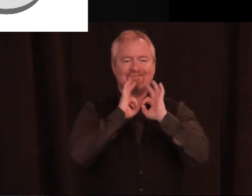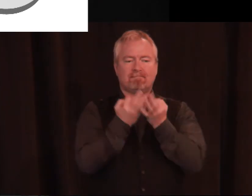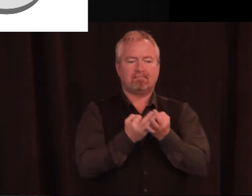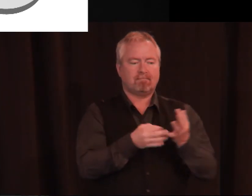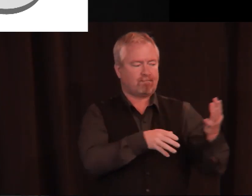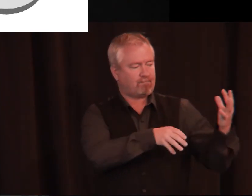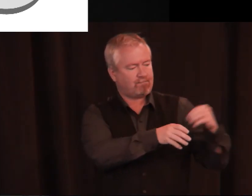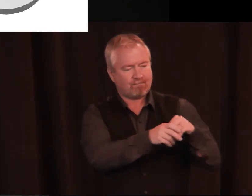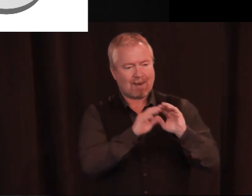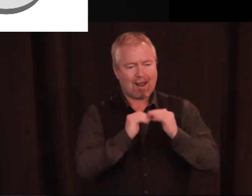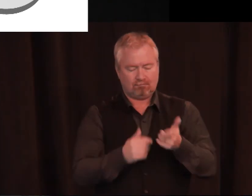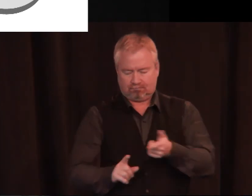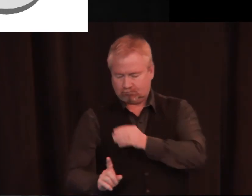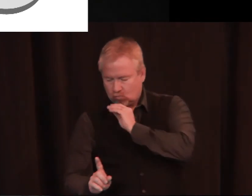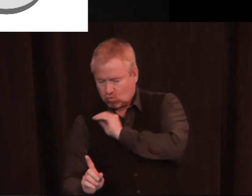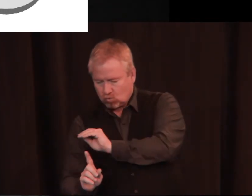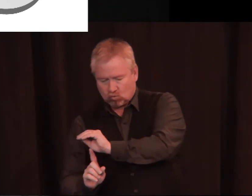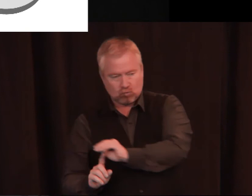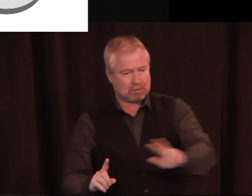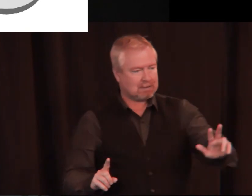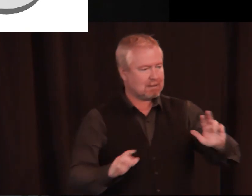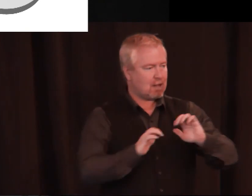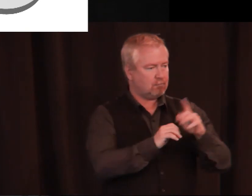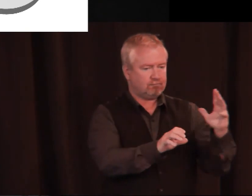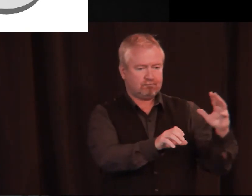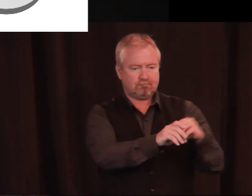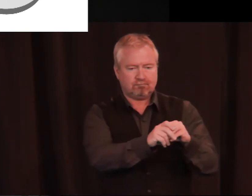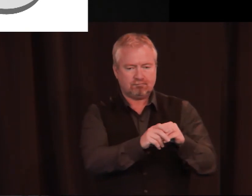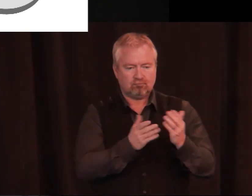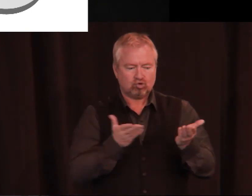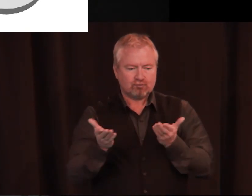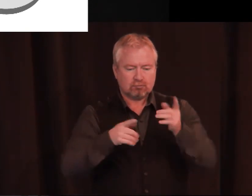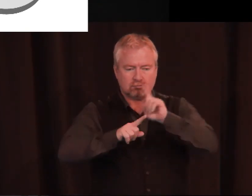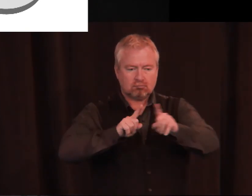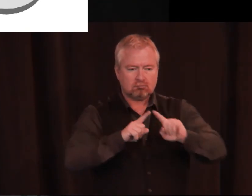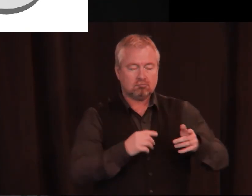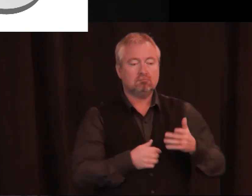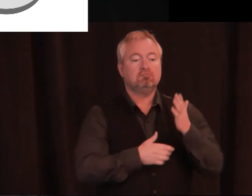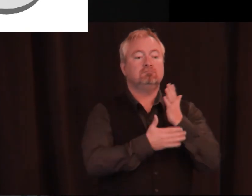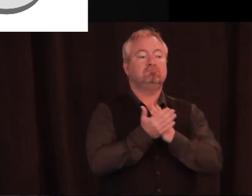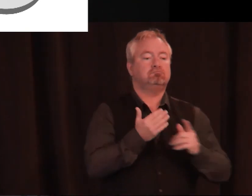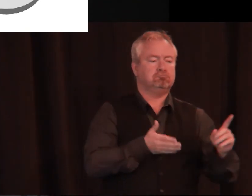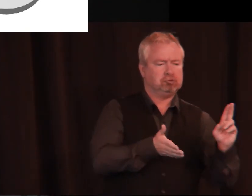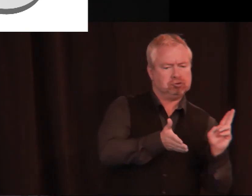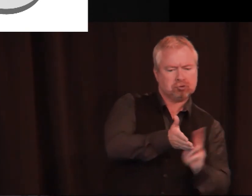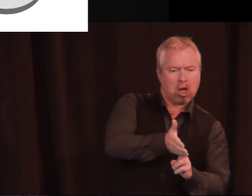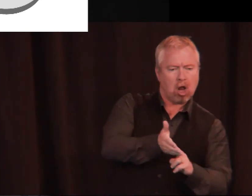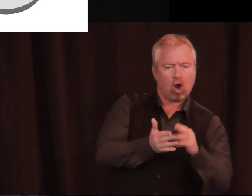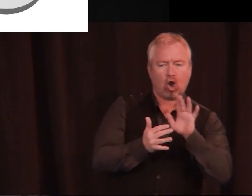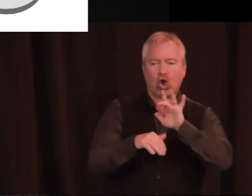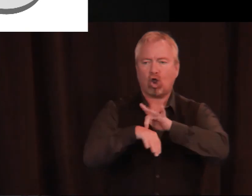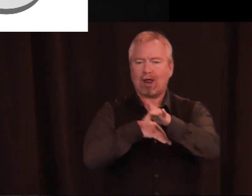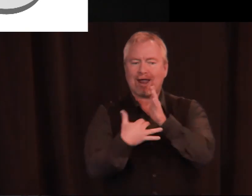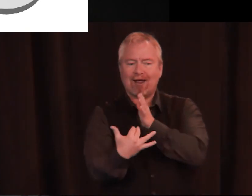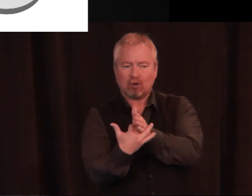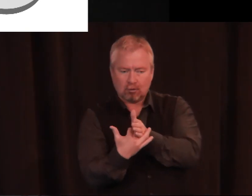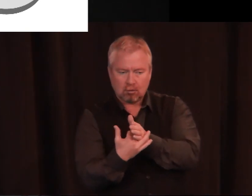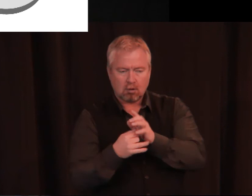So we had a lot of these children who were enrolled in early intervention and, ideally, we want those services, we want the parents involved,